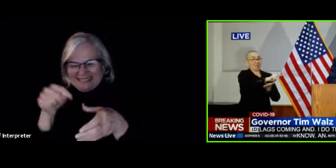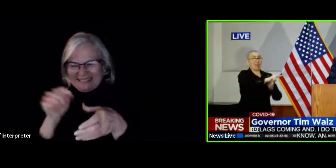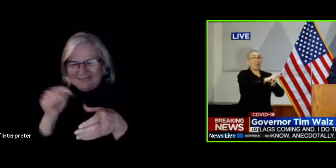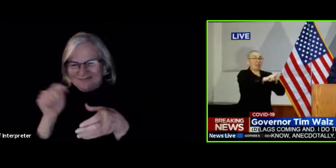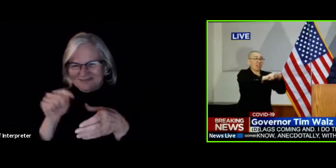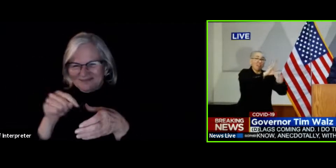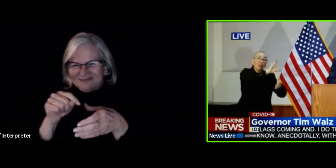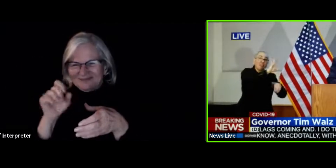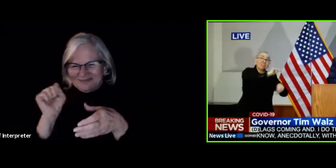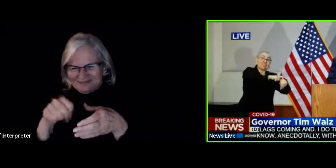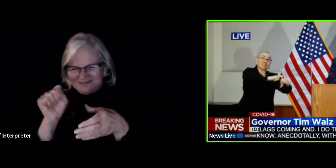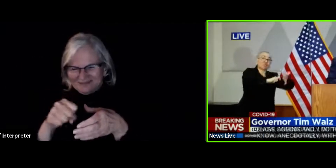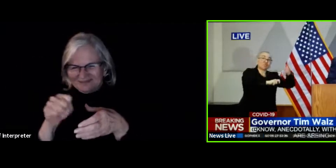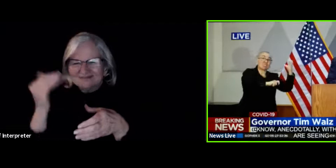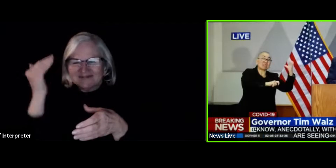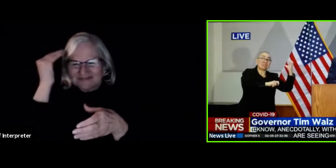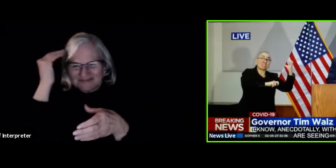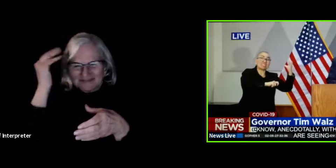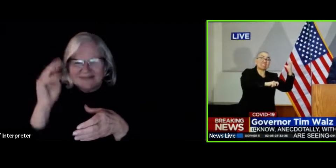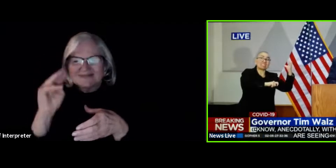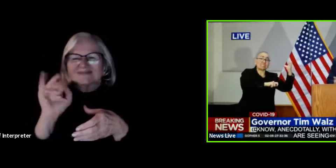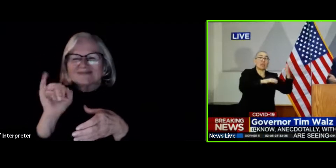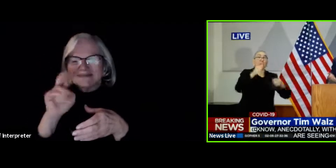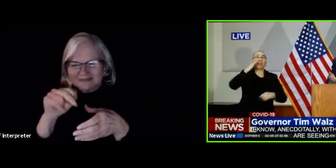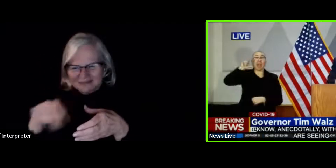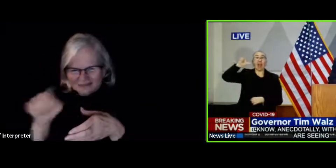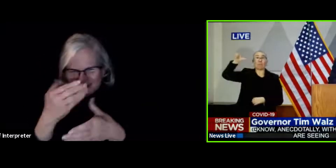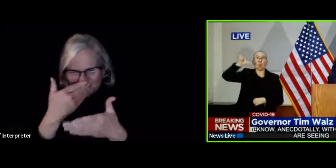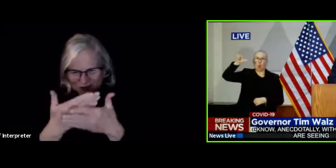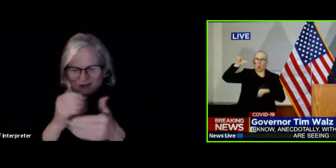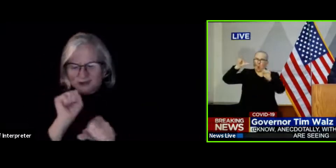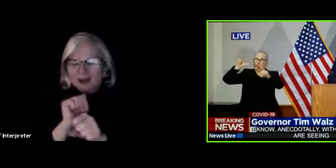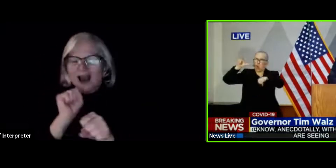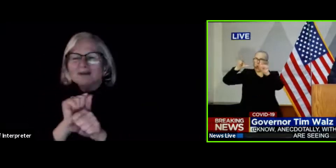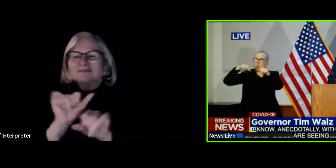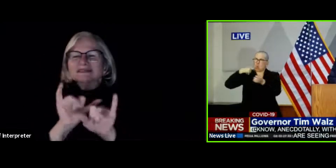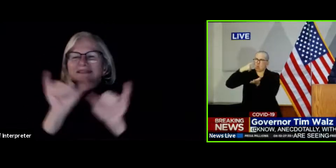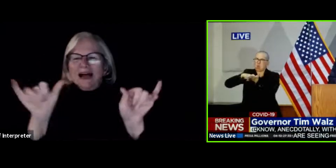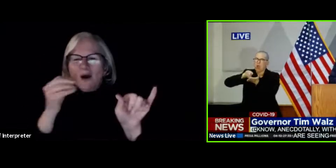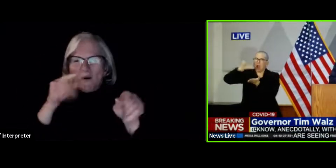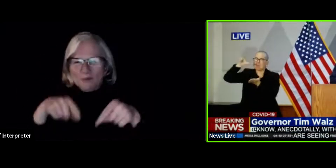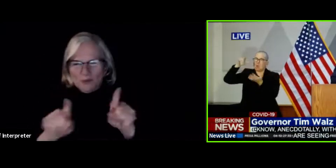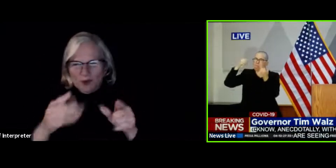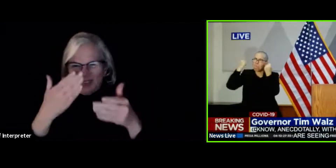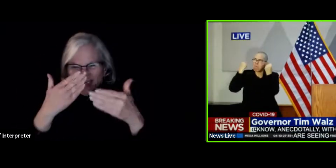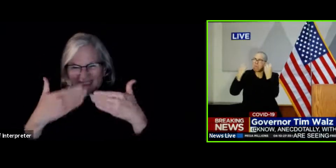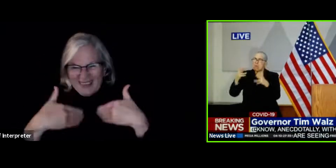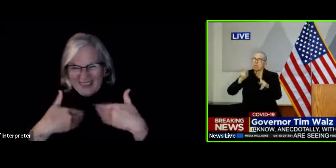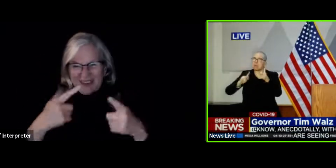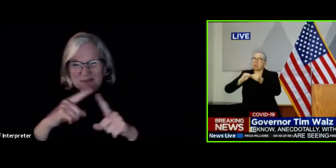DATA, ESPECIALLY THE AIRPORT AND OTHERS THAT SHOW THERE WAS A LOT OF MOVEMENT. WE'LL START TO UNDERSTAND EXACTLY WHAT THAT